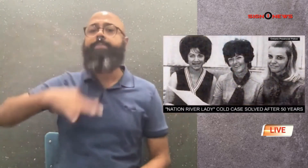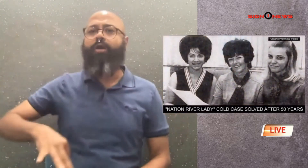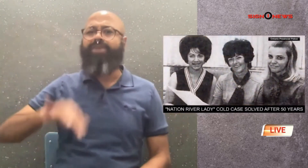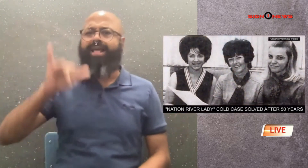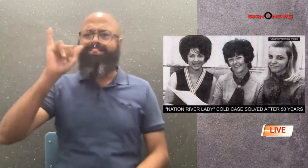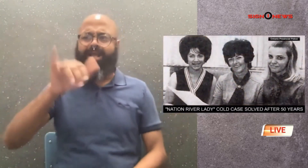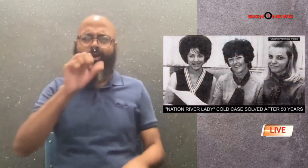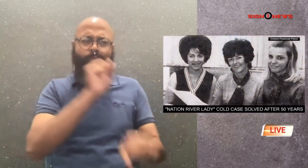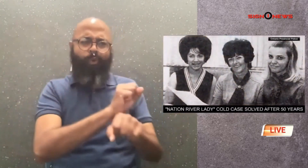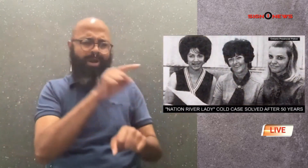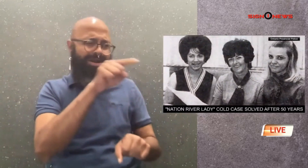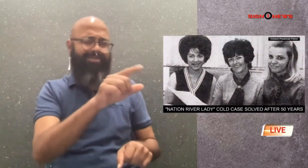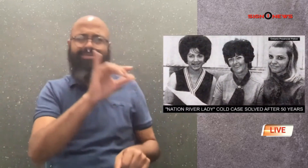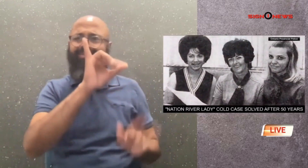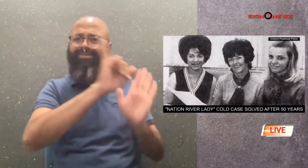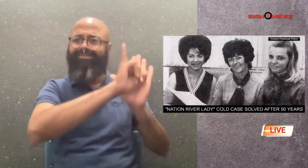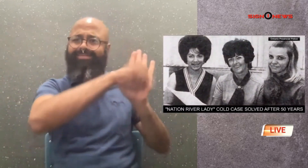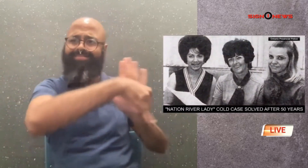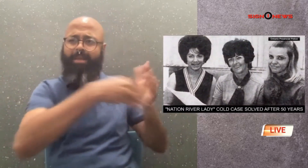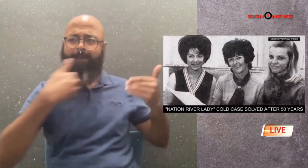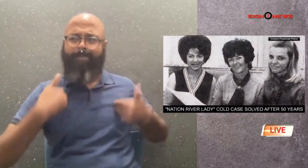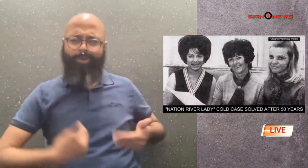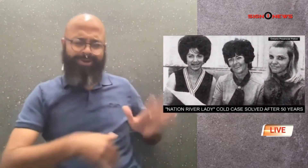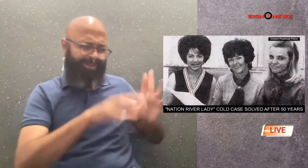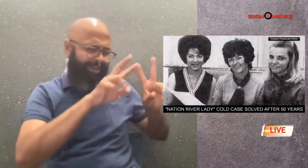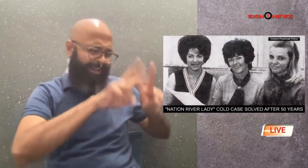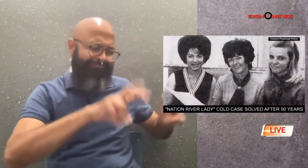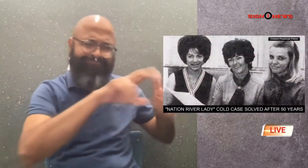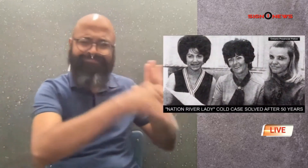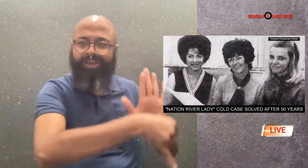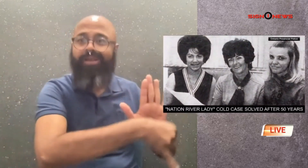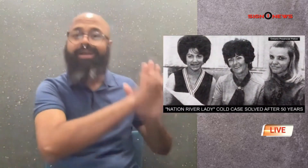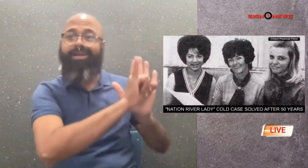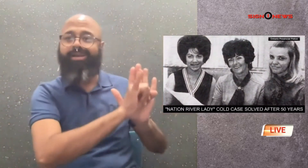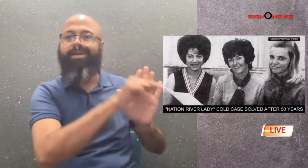According to a nonprofit that works to identify unidentified bodies,